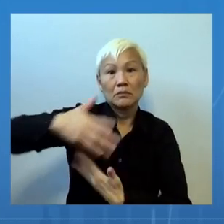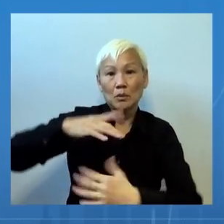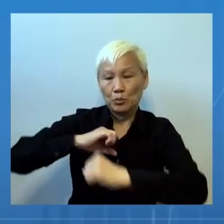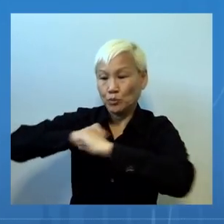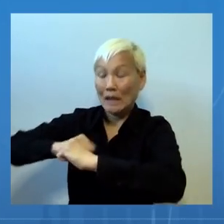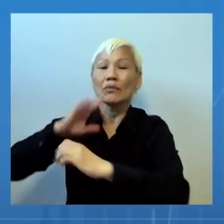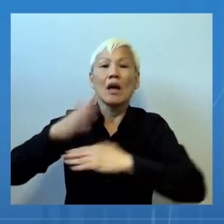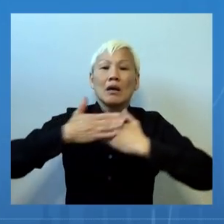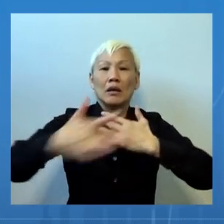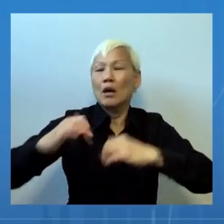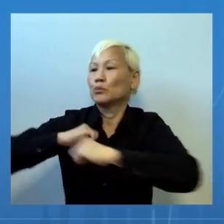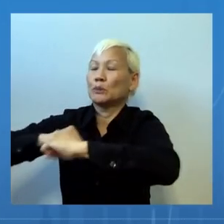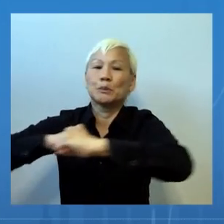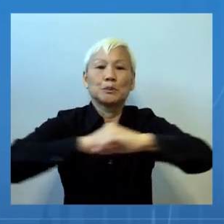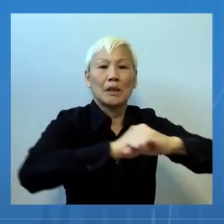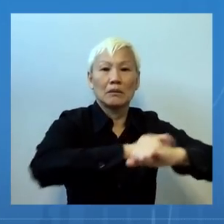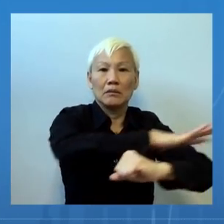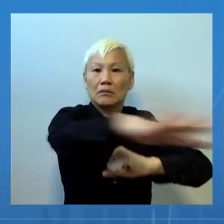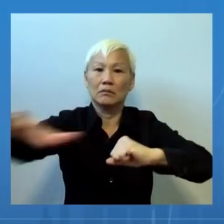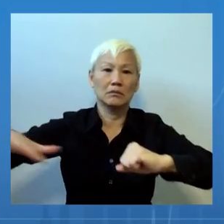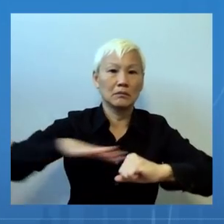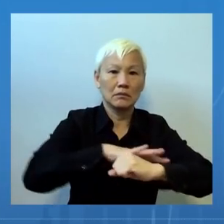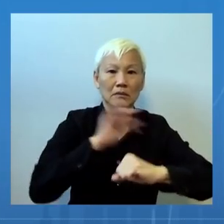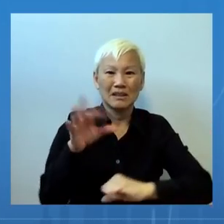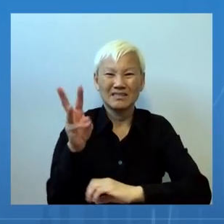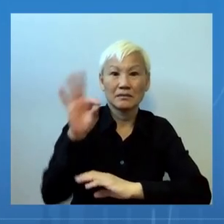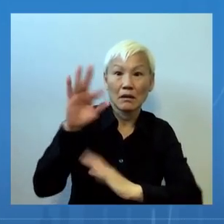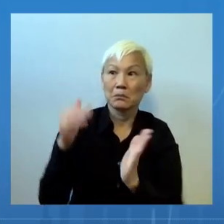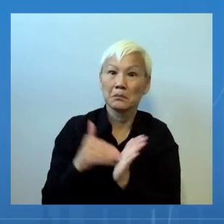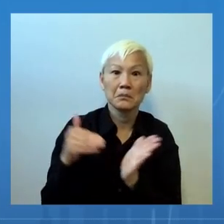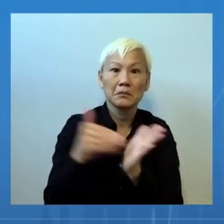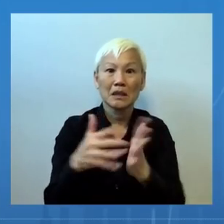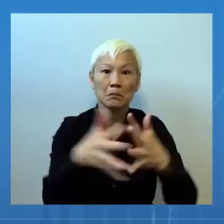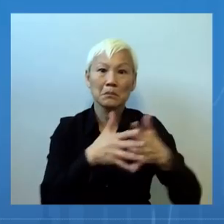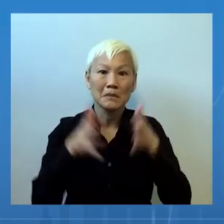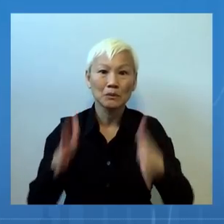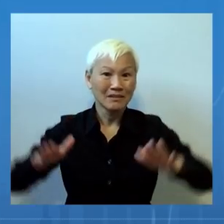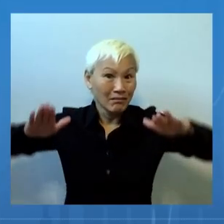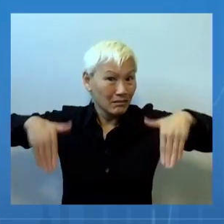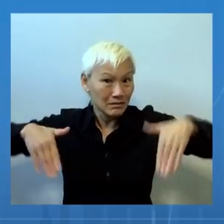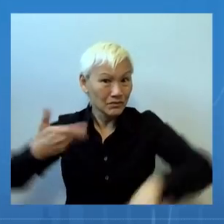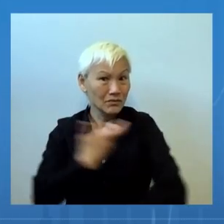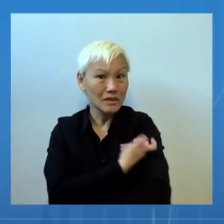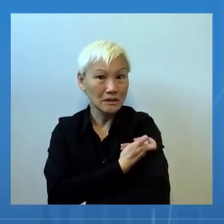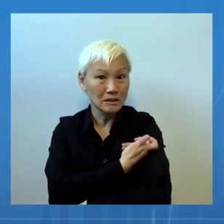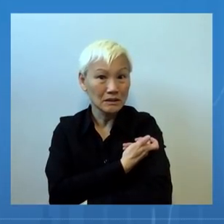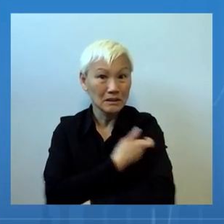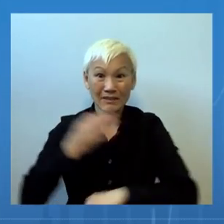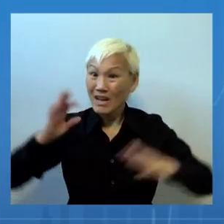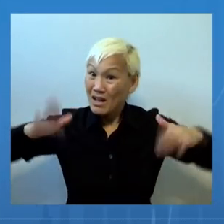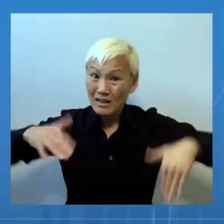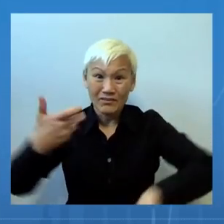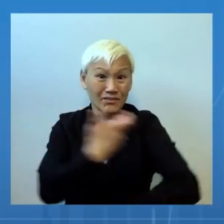who are eligible for vaccination remain unvaccinated. If you have not yet been vaccinated, I encourage you to do so.